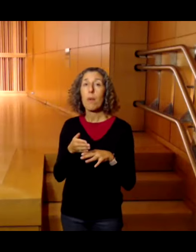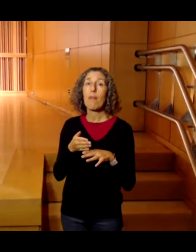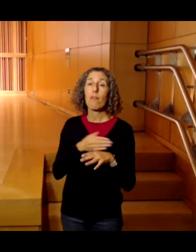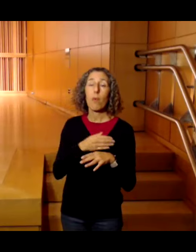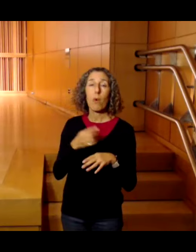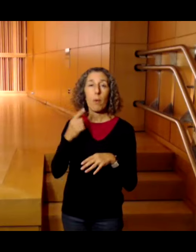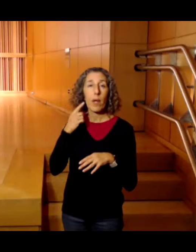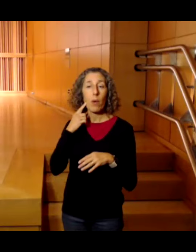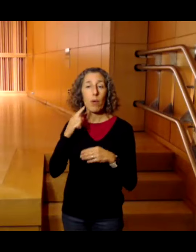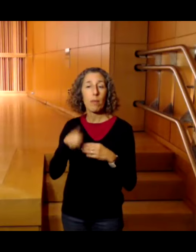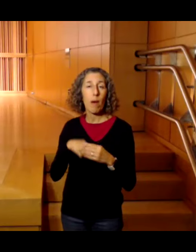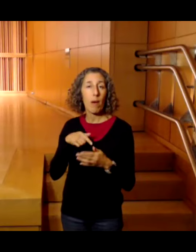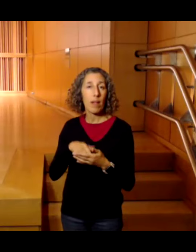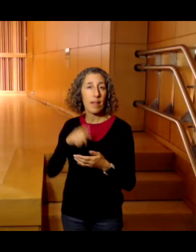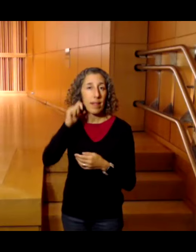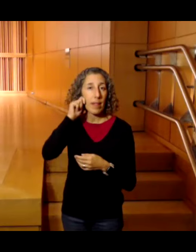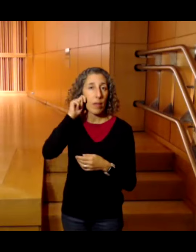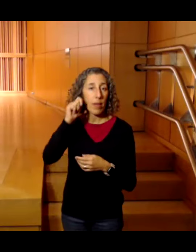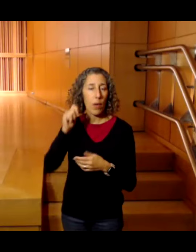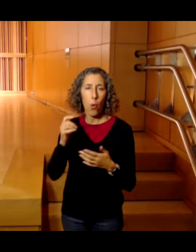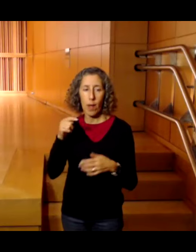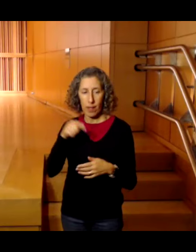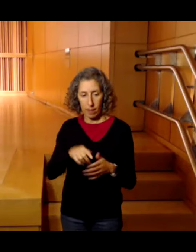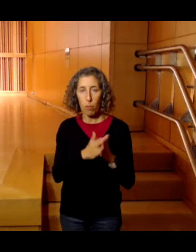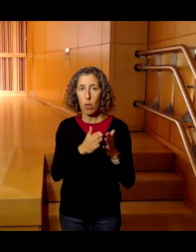This was the book that opened up new possibilities.